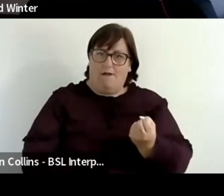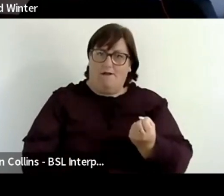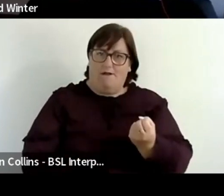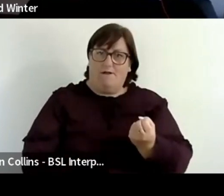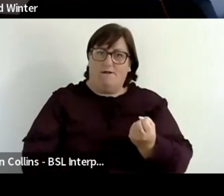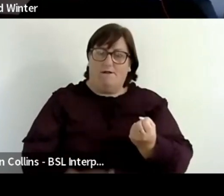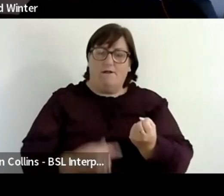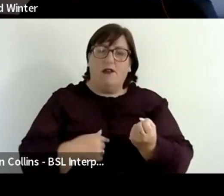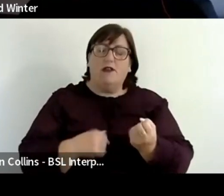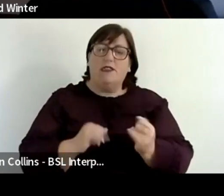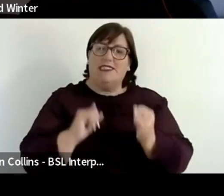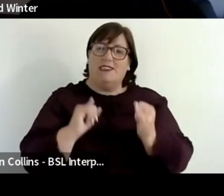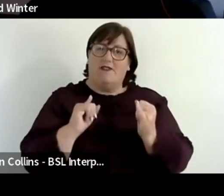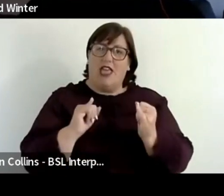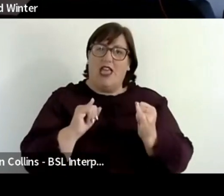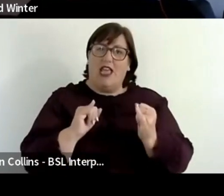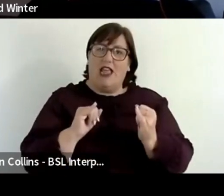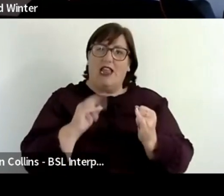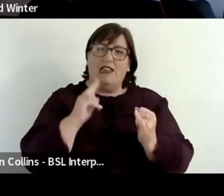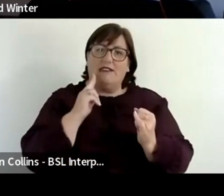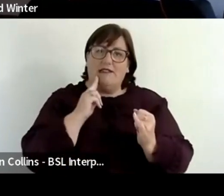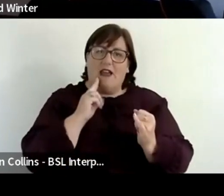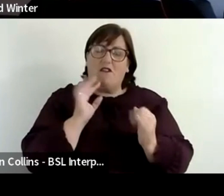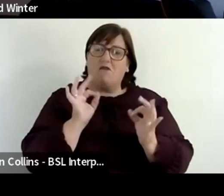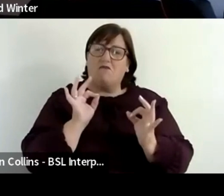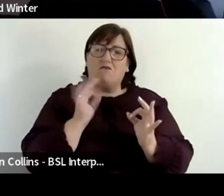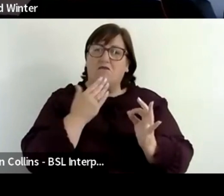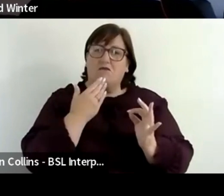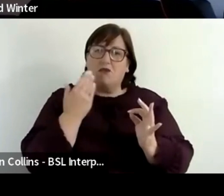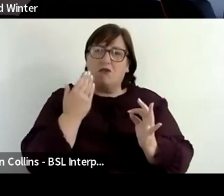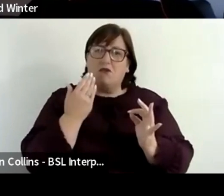deaf, I don't wear a hearing aid on this side because I'm profoundly deaf.